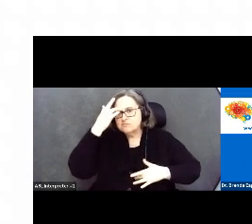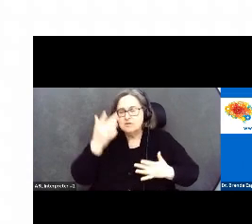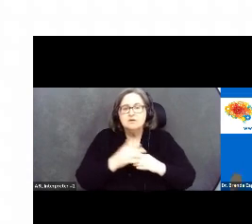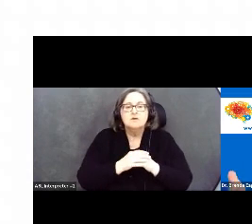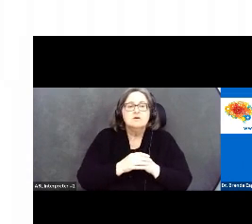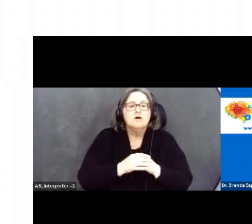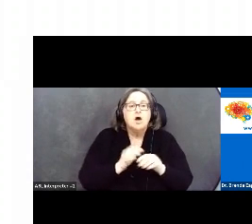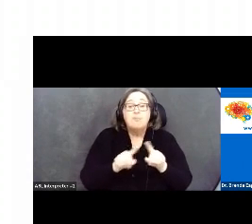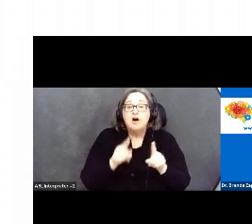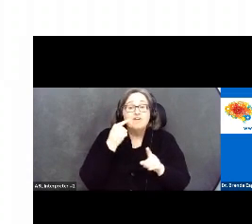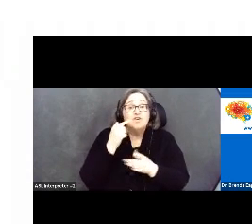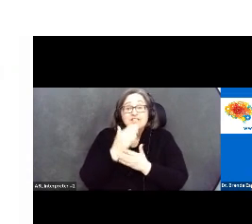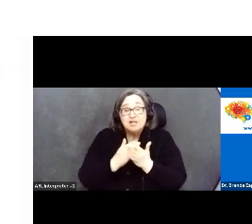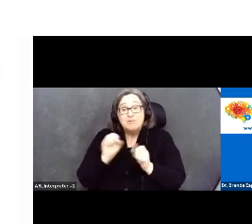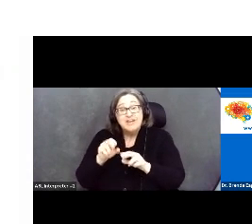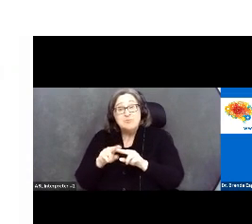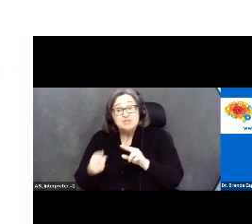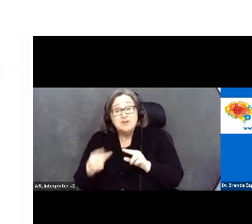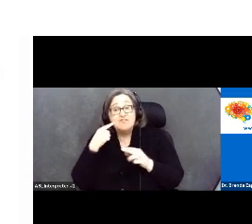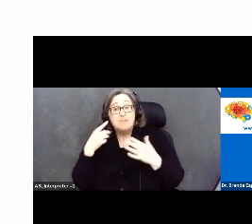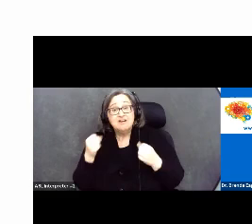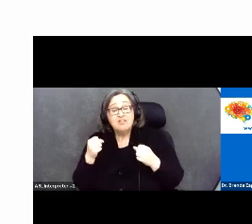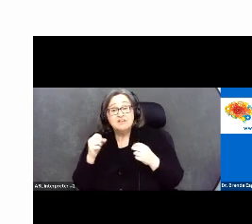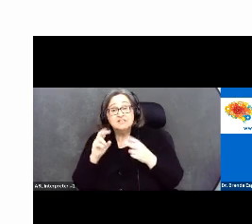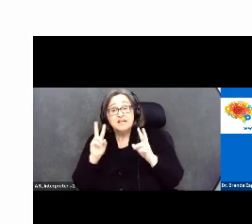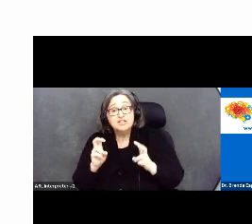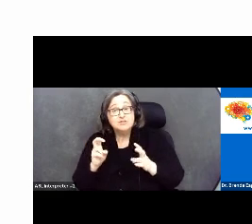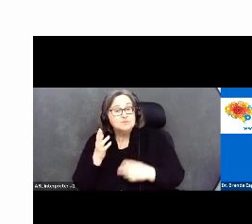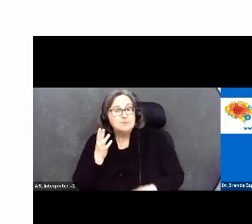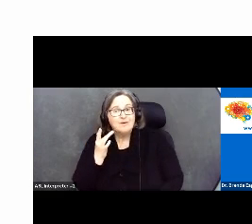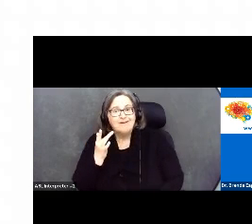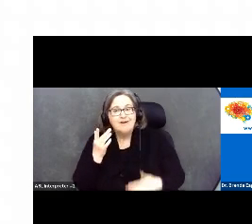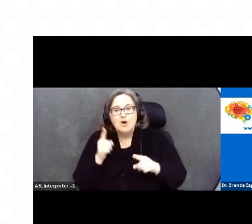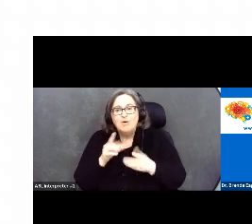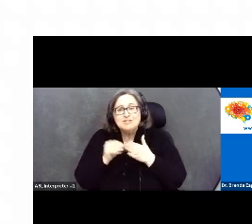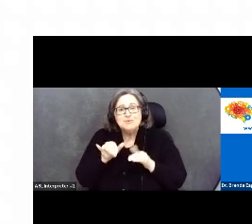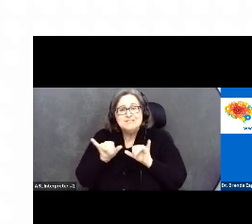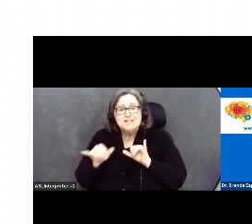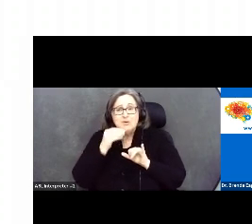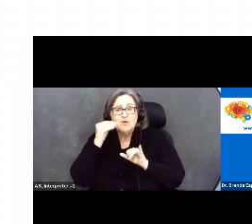it could be a decrease in mental health issues. When students are at home and learning more